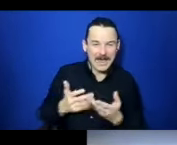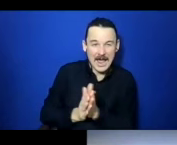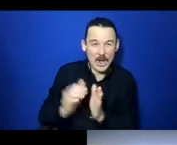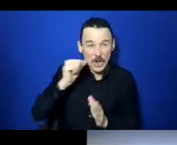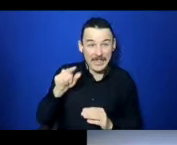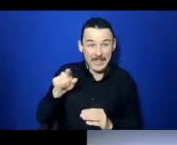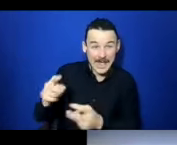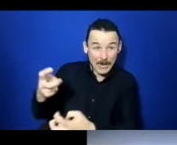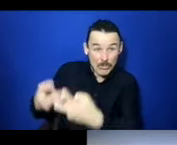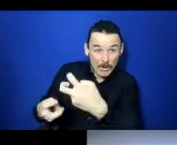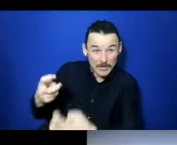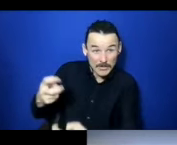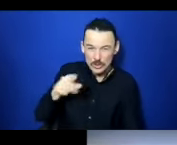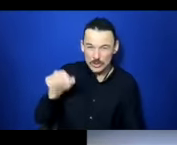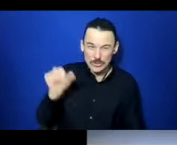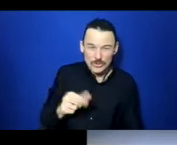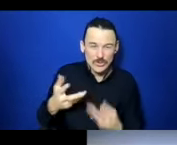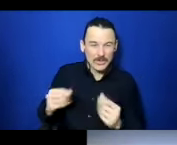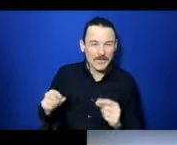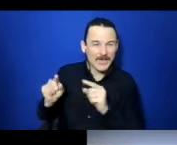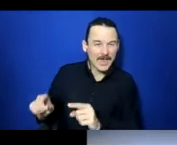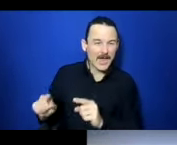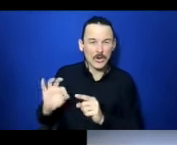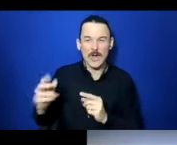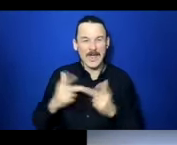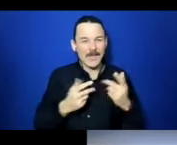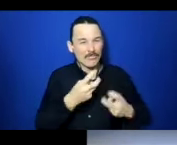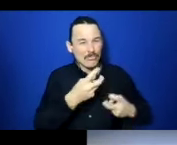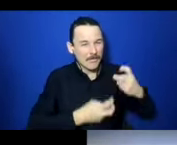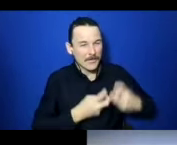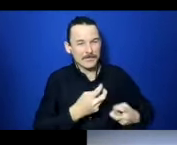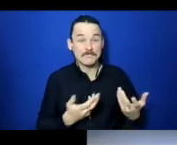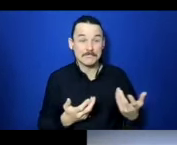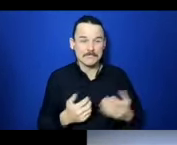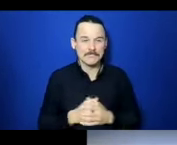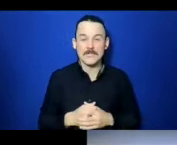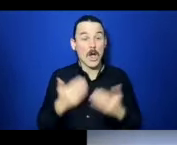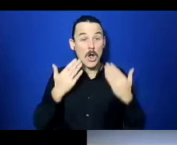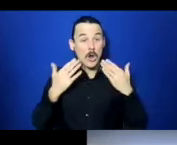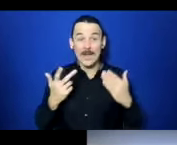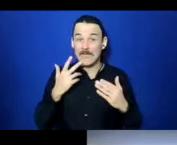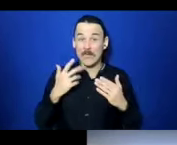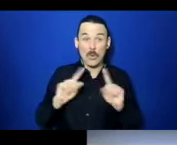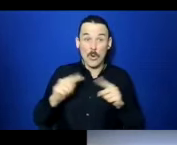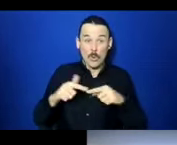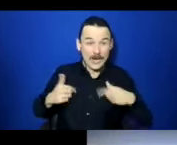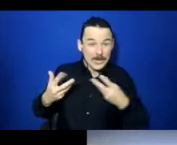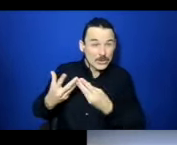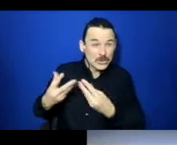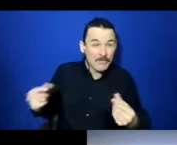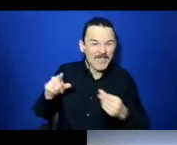[Anna] I don't know about the right problem to solve but I would say it's just about talking